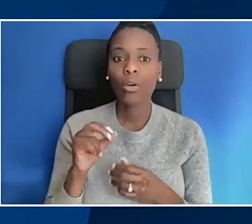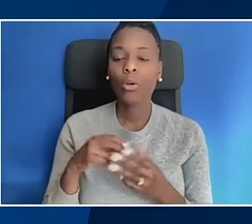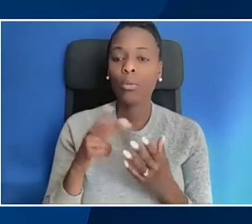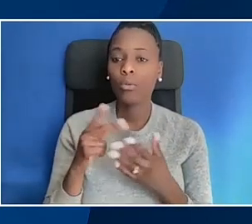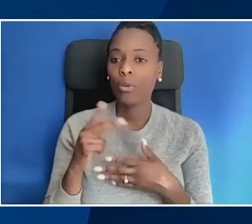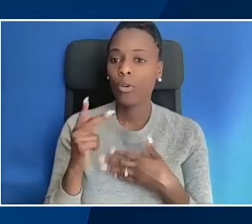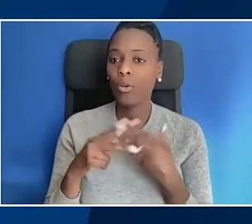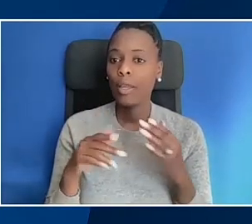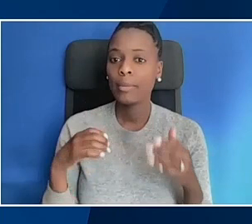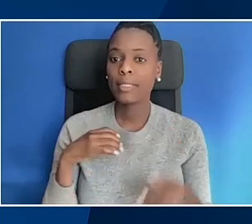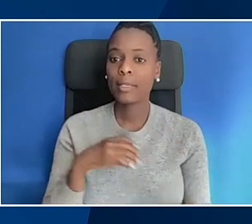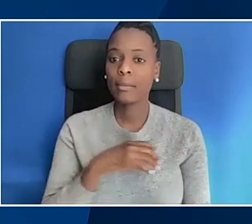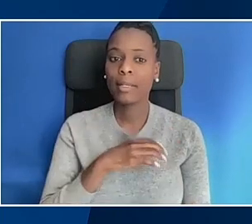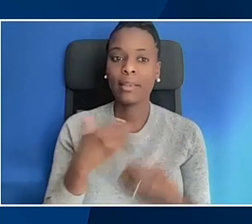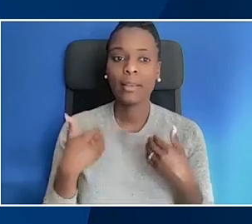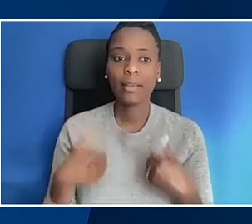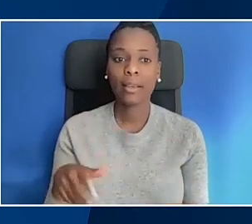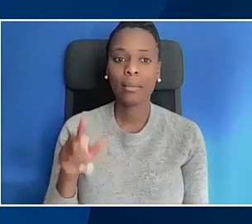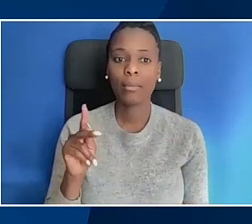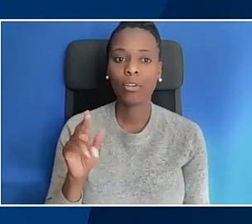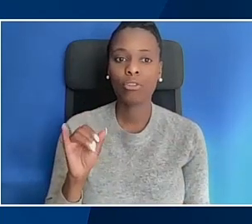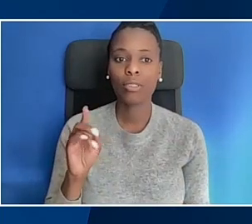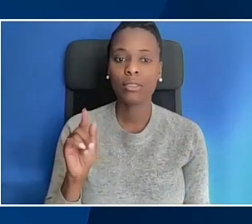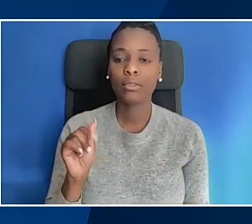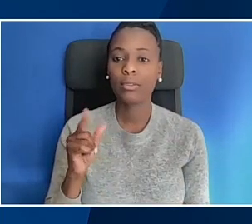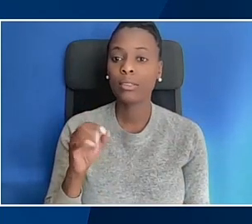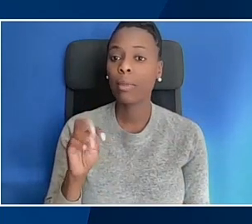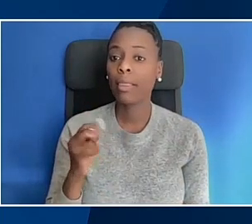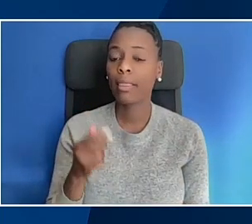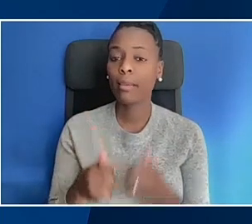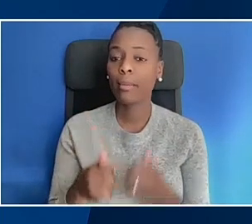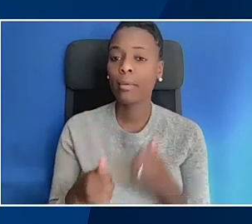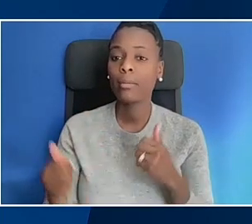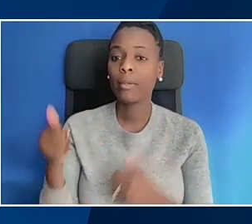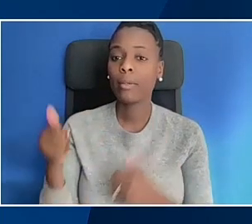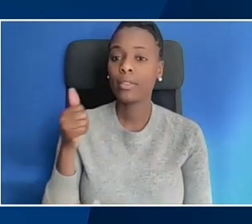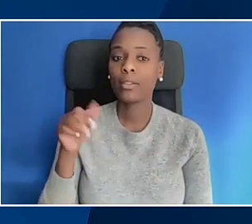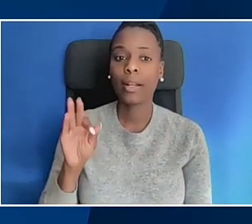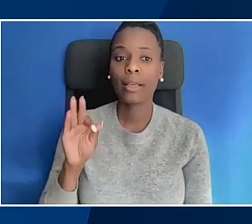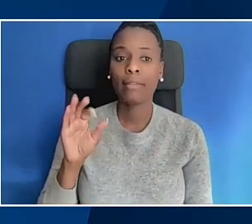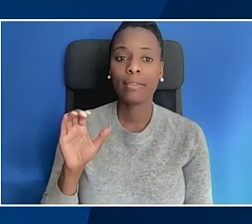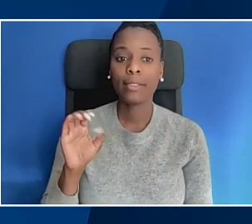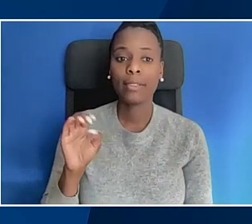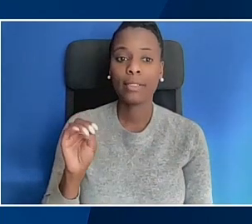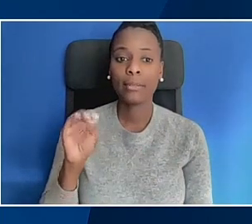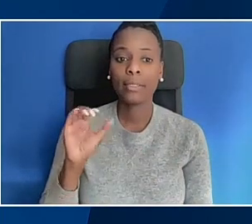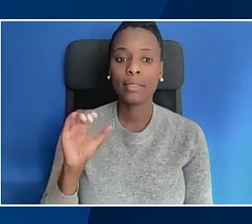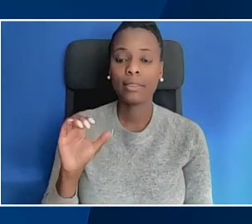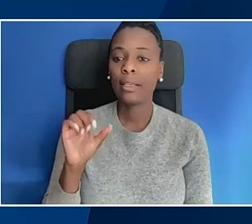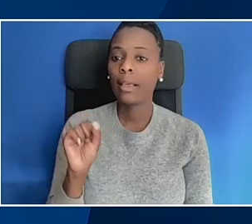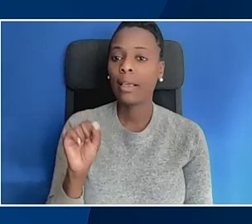I am a commissioner at FMCS. I will be facilitating our committee meeting today.